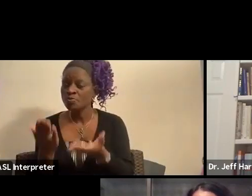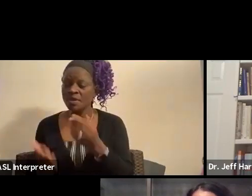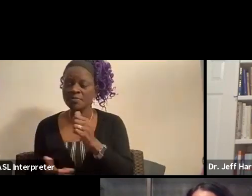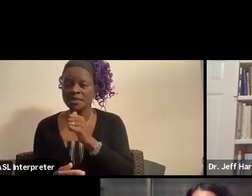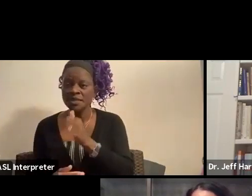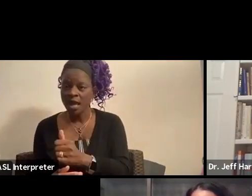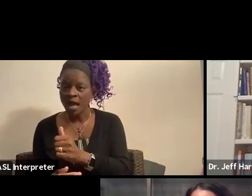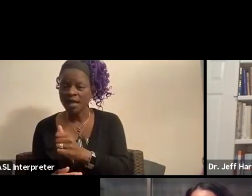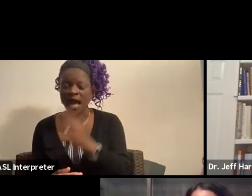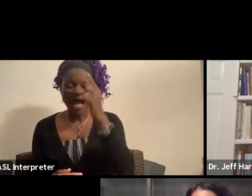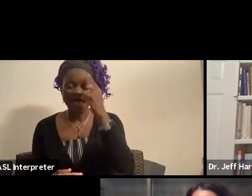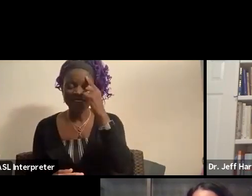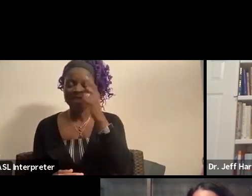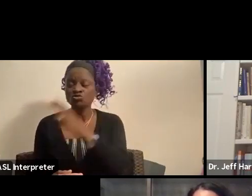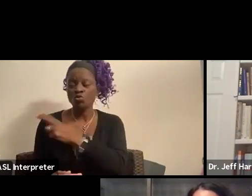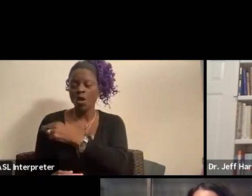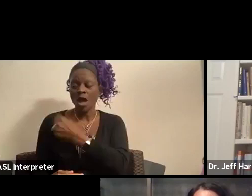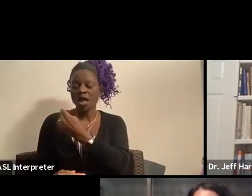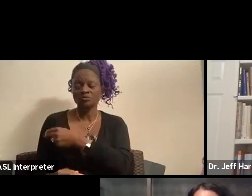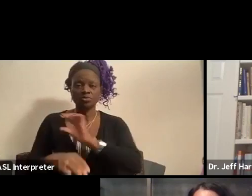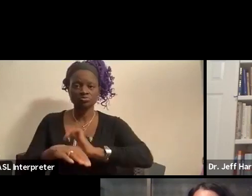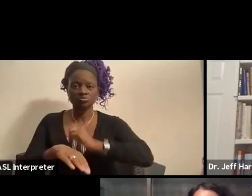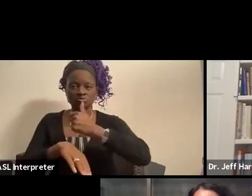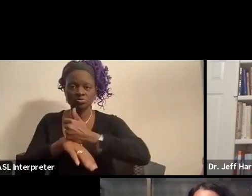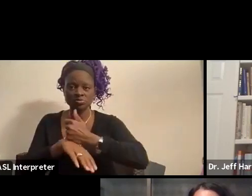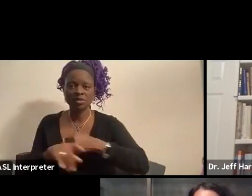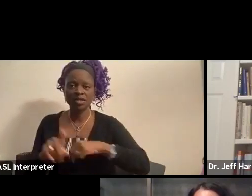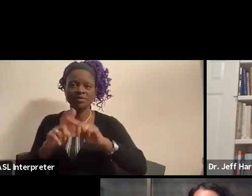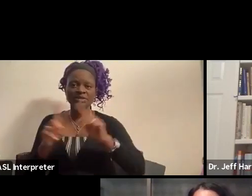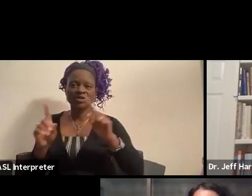their different policies and seniors who get their primary care